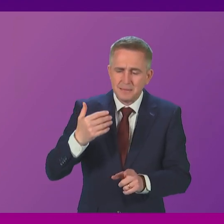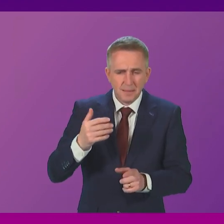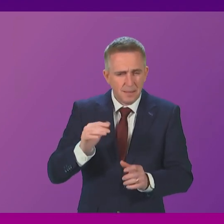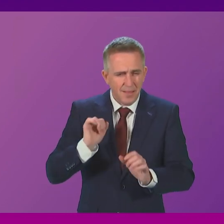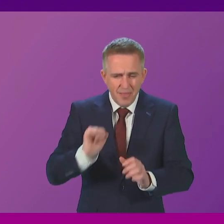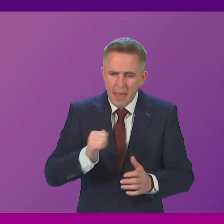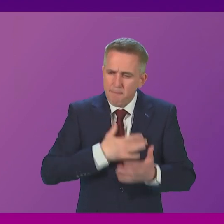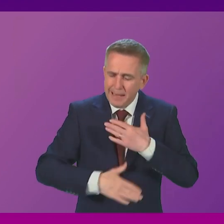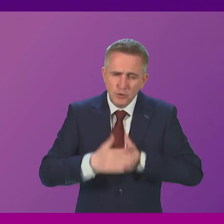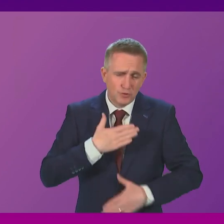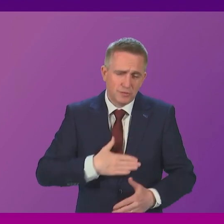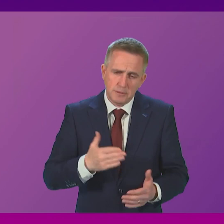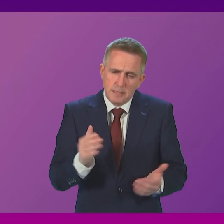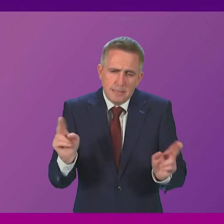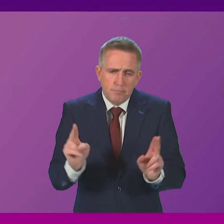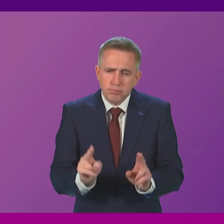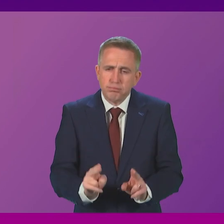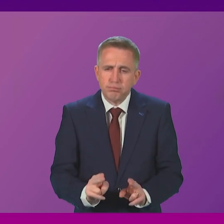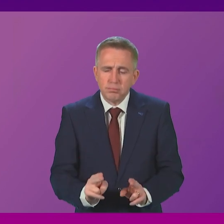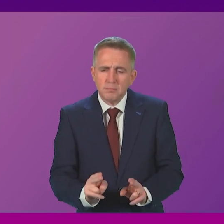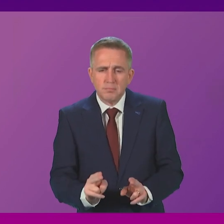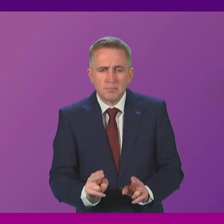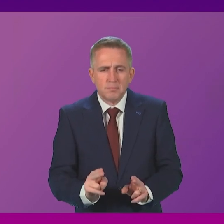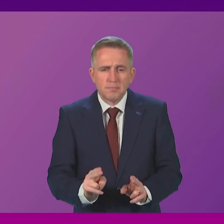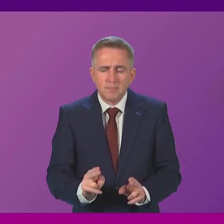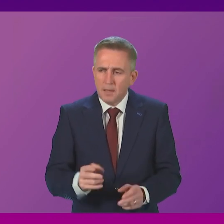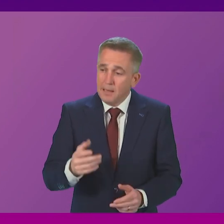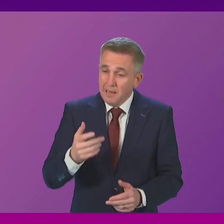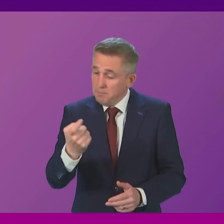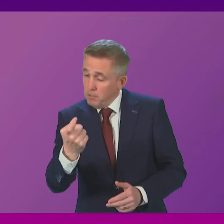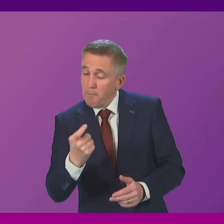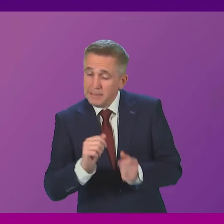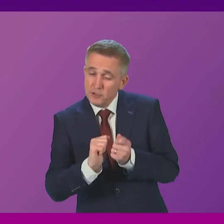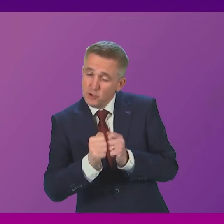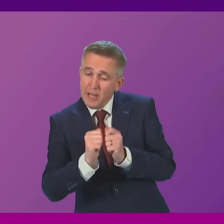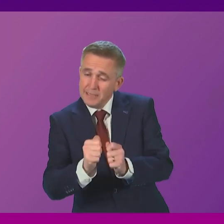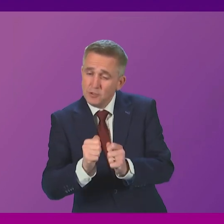who deviate from what matters to them is finite. Change is coming for both our Governments.